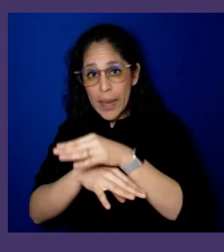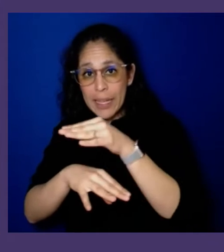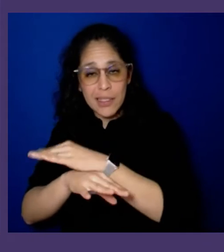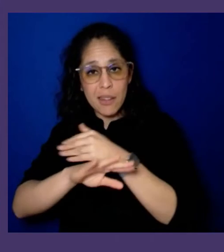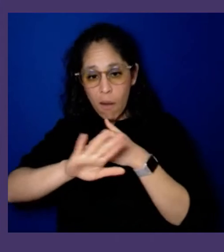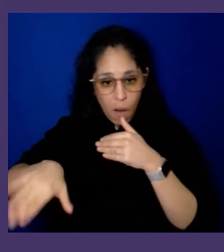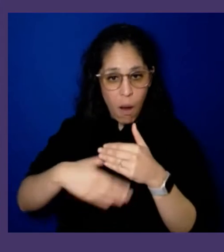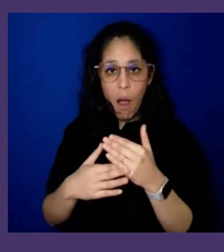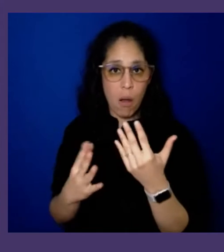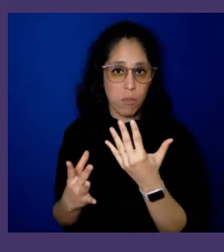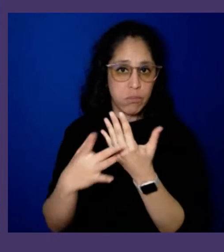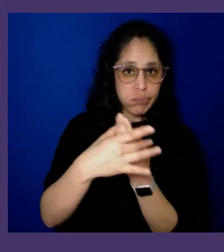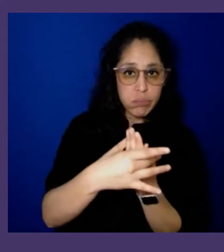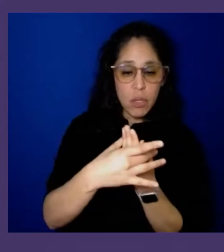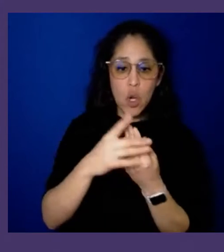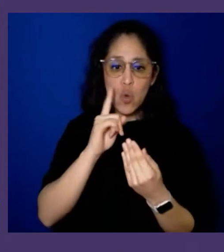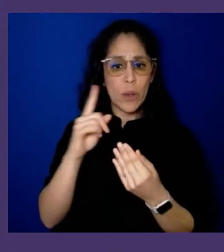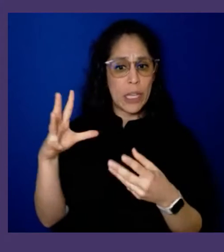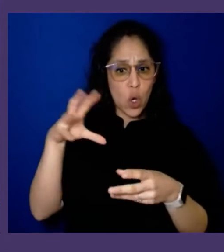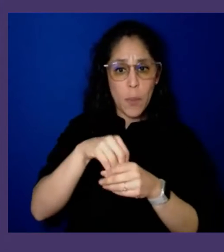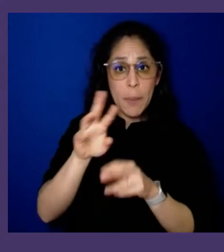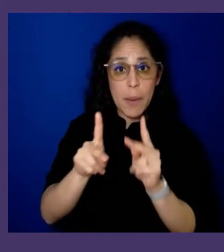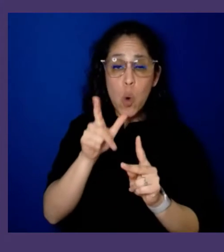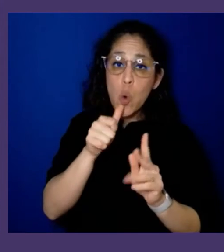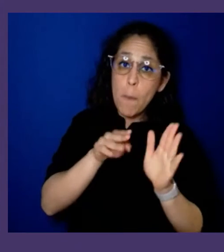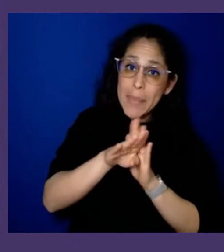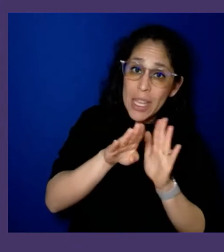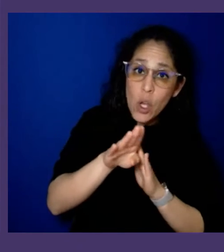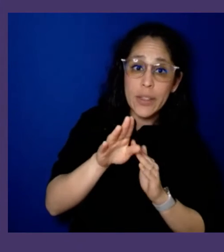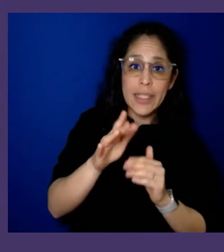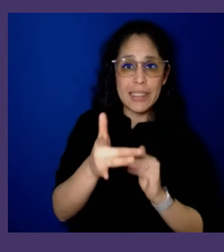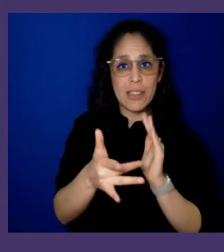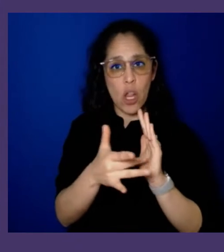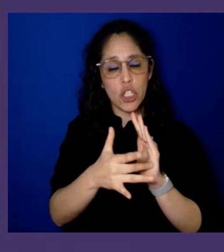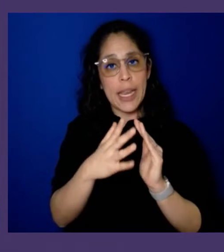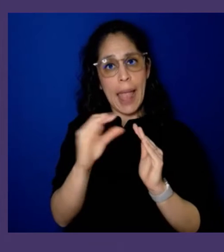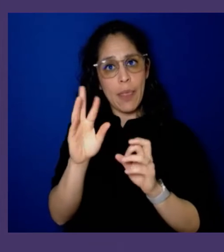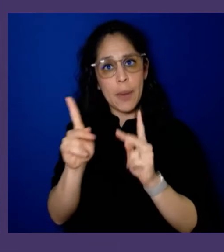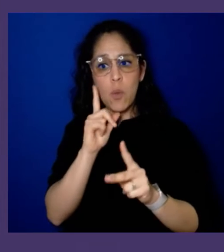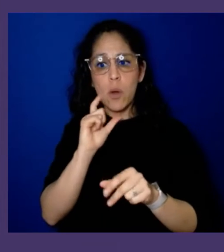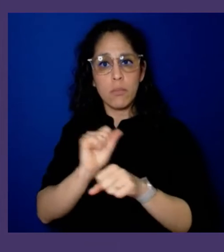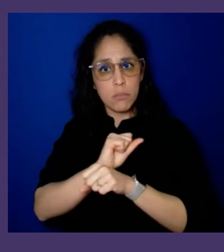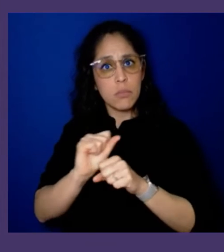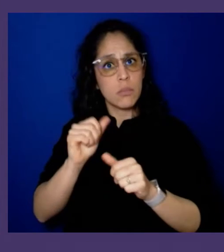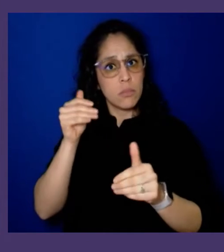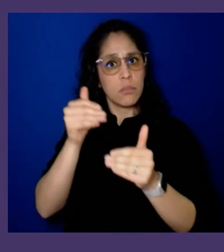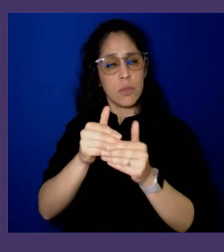technology and those who ultimately use it into closer harmony. It's the difference of making a product for a group of people